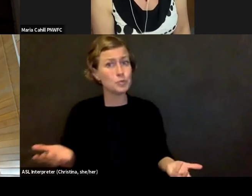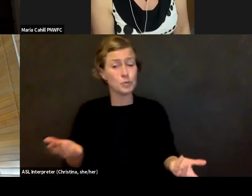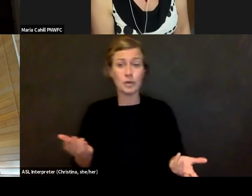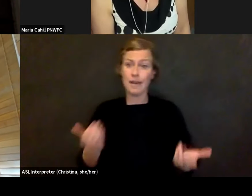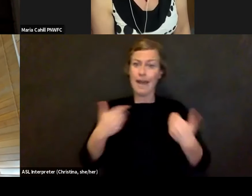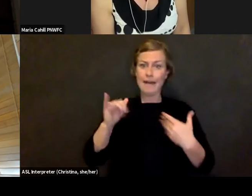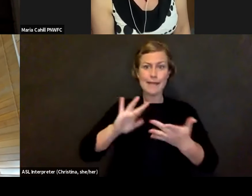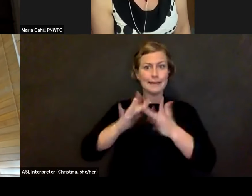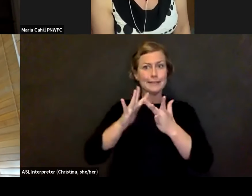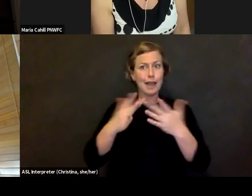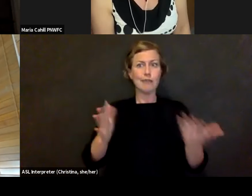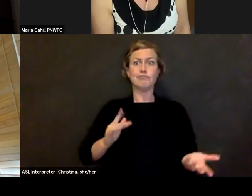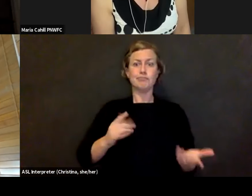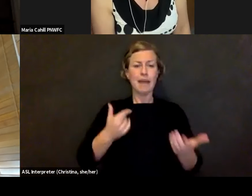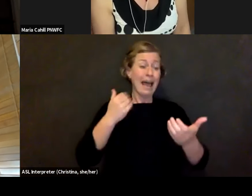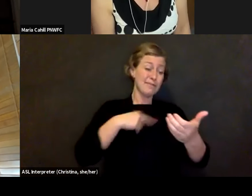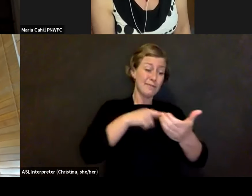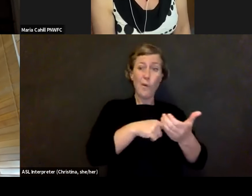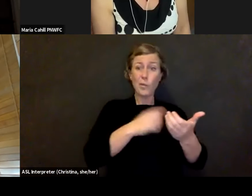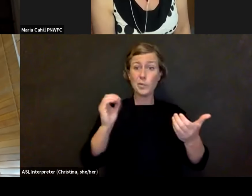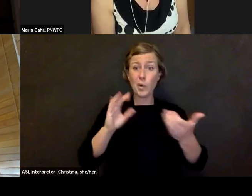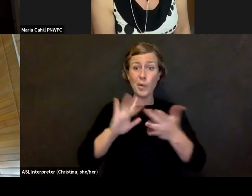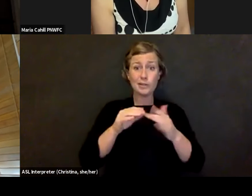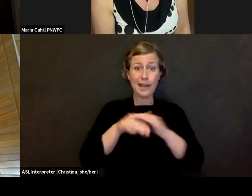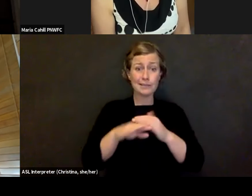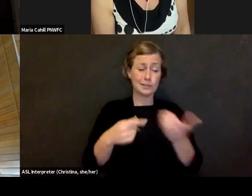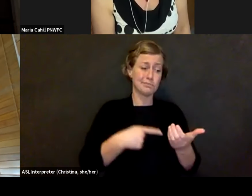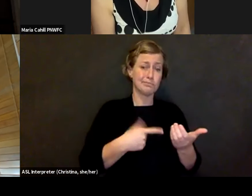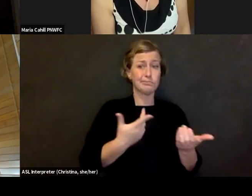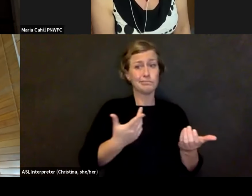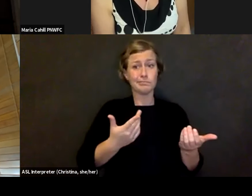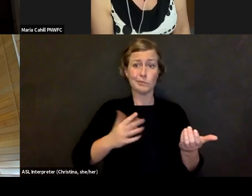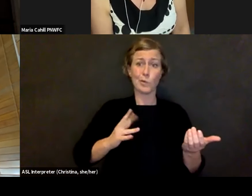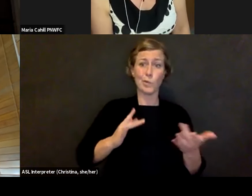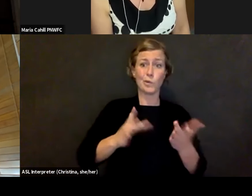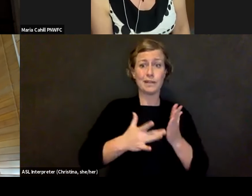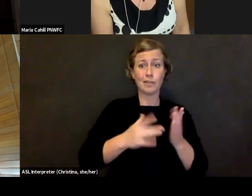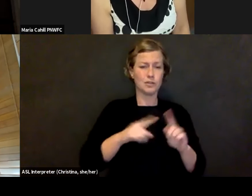We have so much information that we can pull from a phone, from a laptop, if we have that internet connection. If we